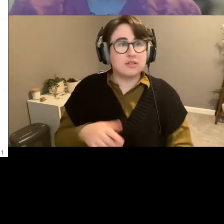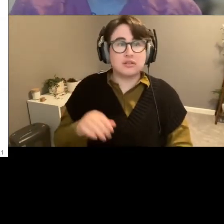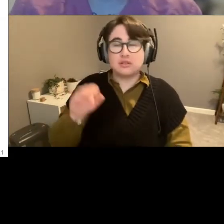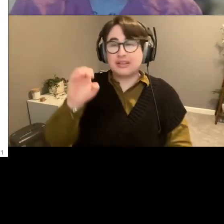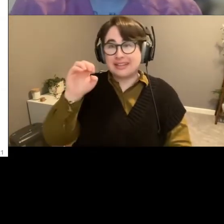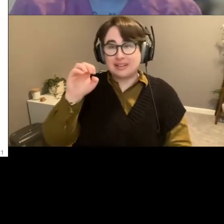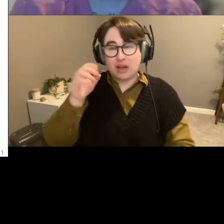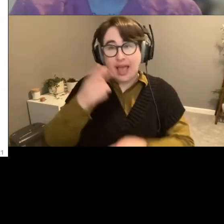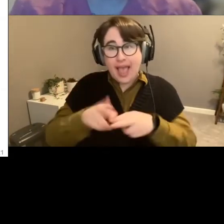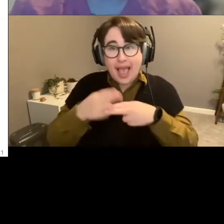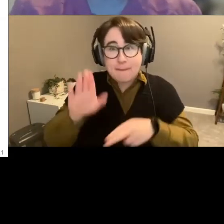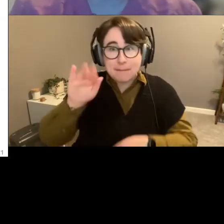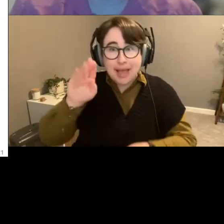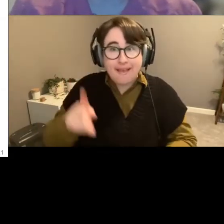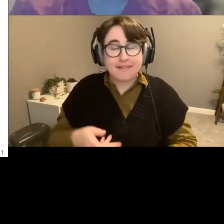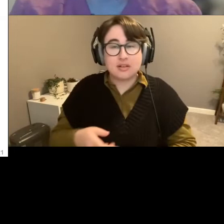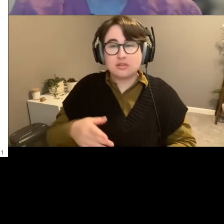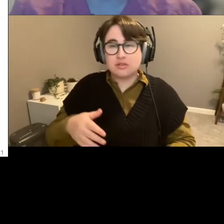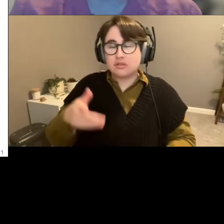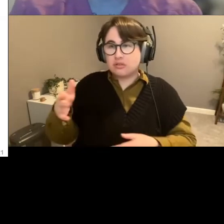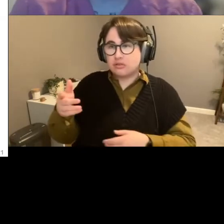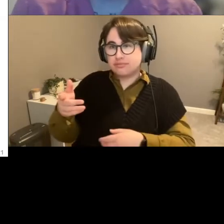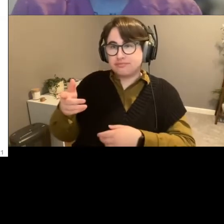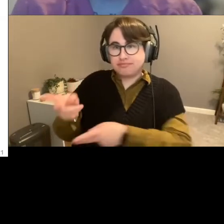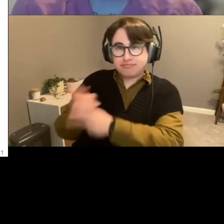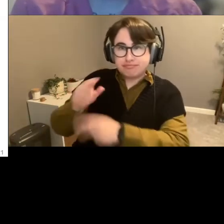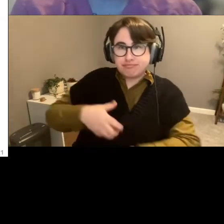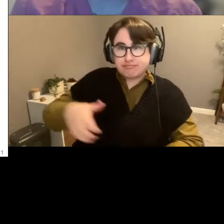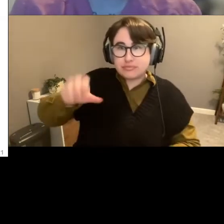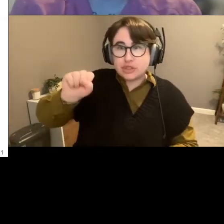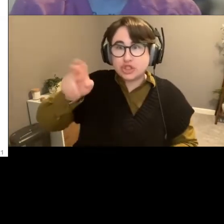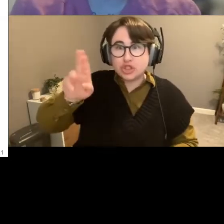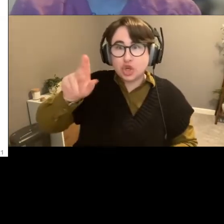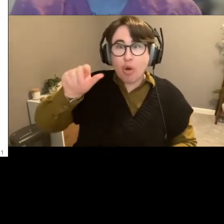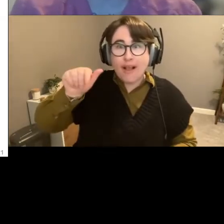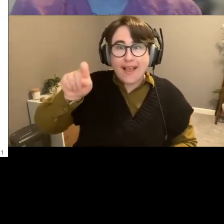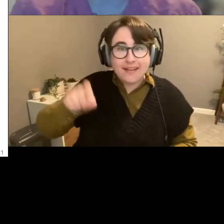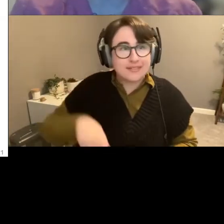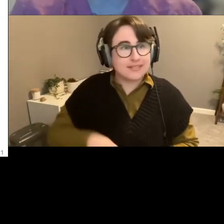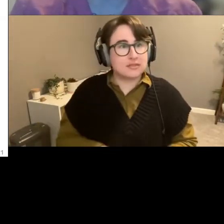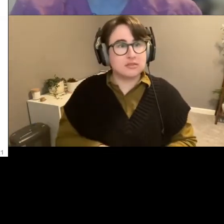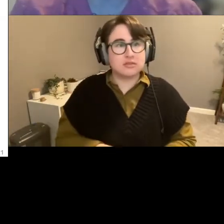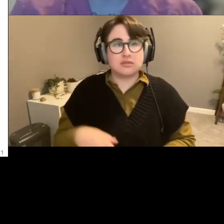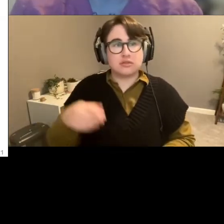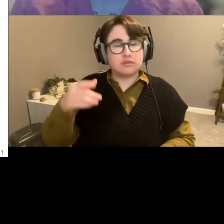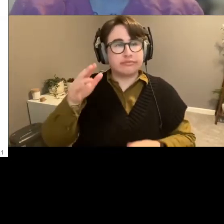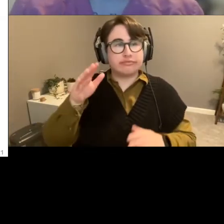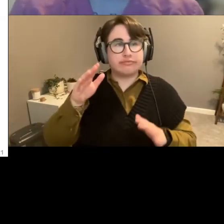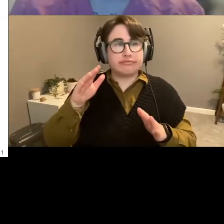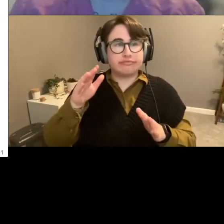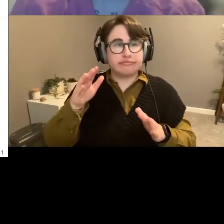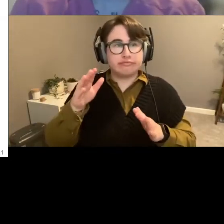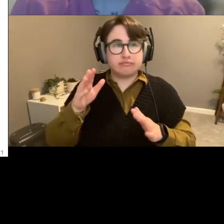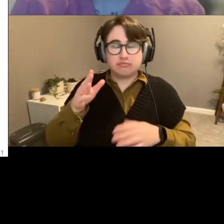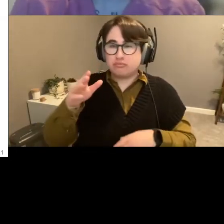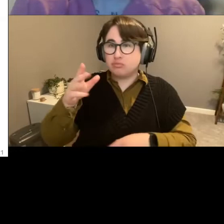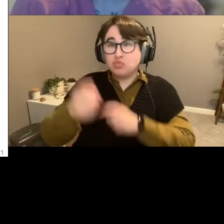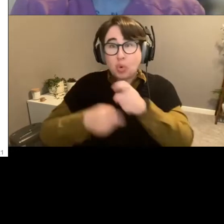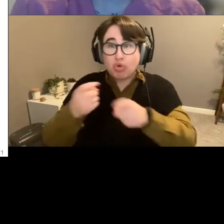using surrogate carriers, donations of sperm and embryos and eggs, and home insemination